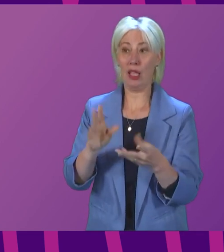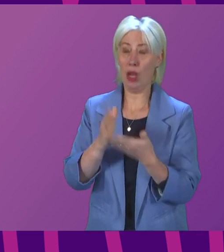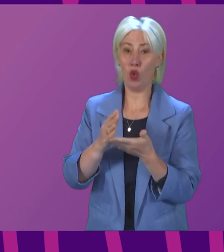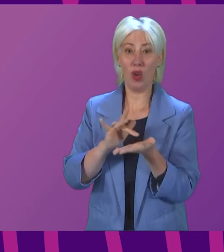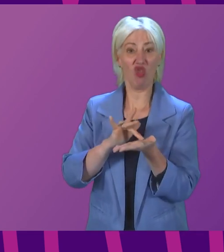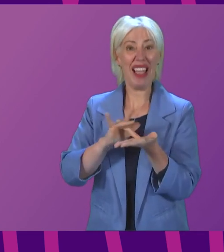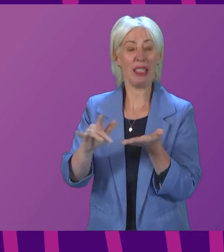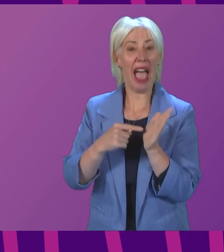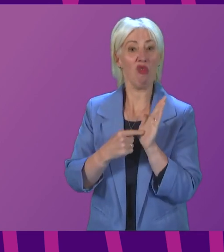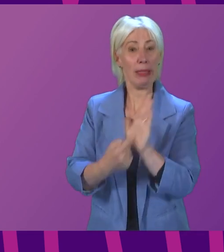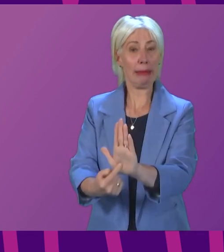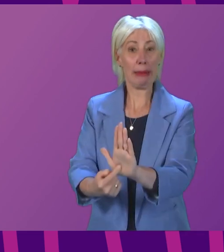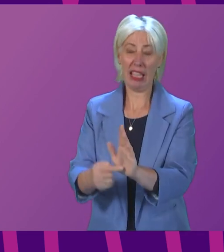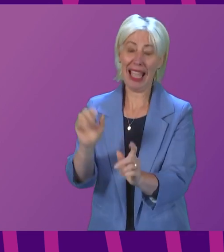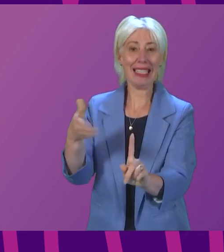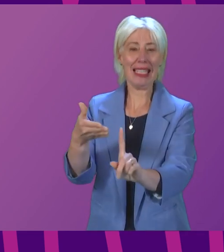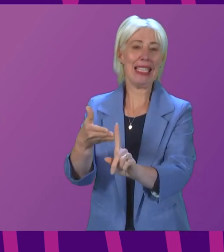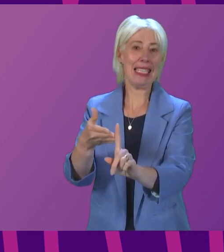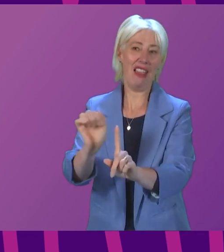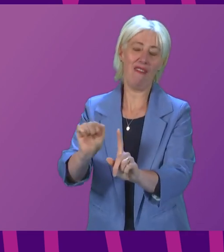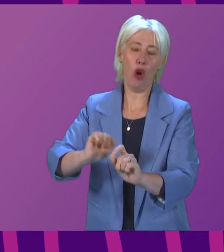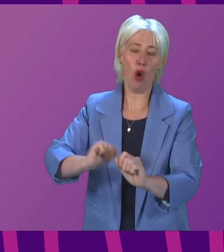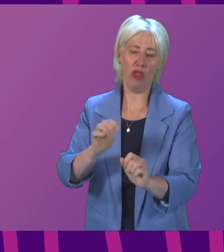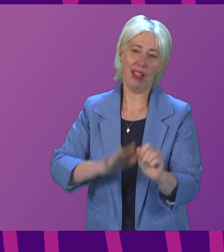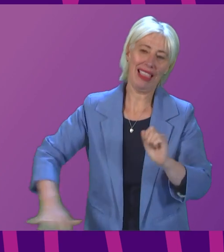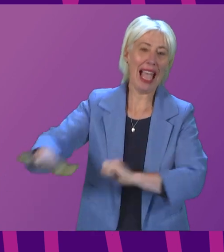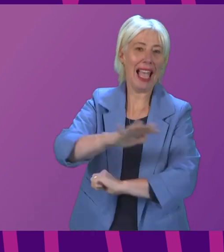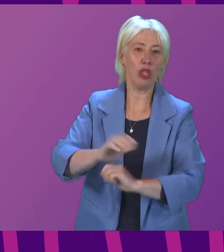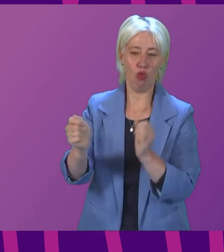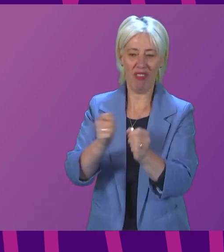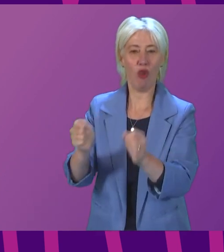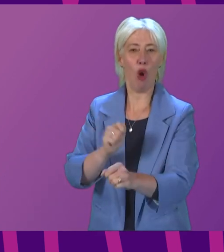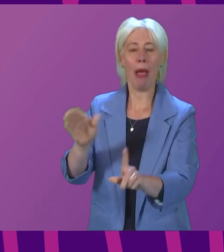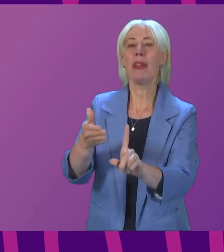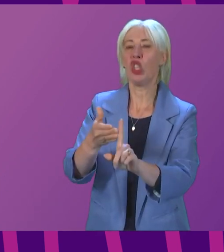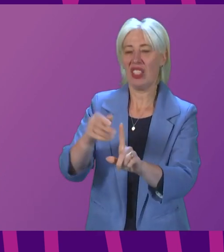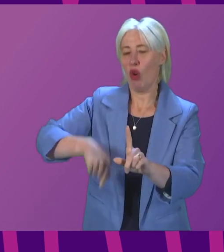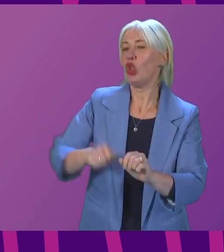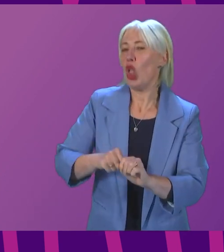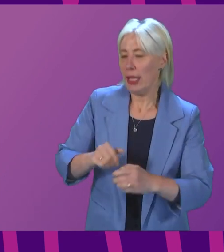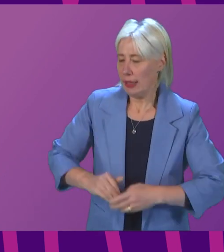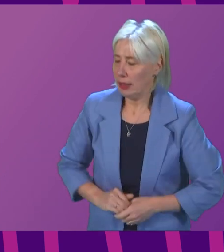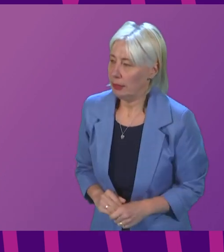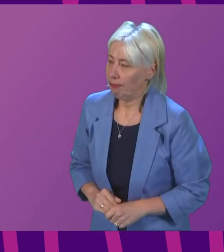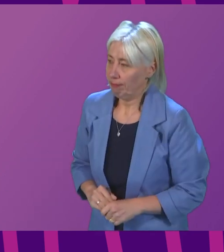which is a key objective for the Scottish Government’s land reform ambitions.